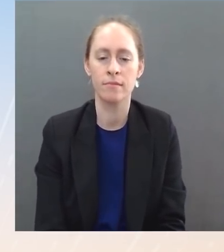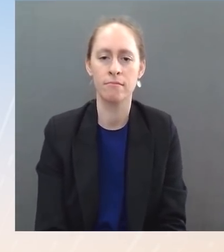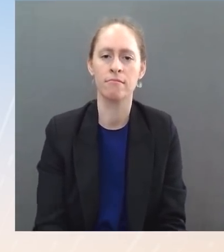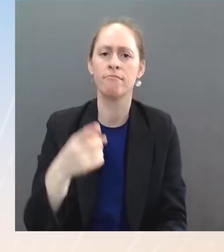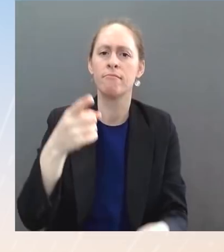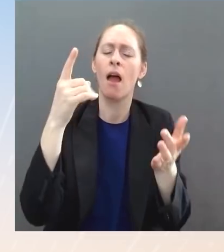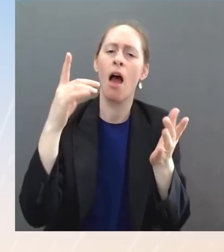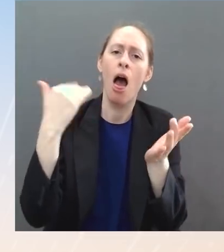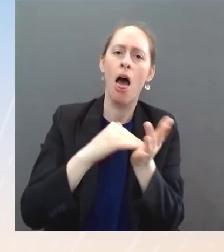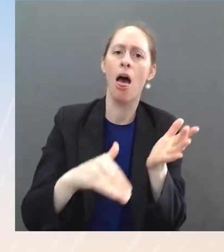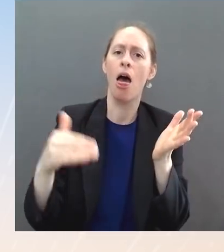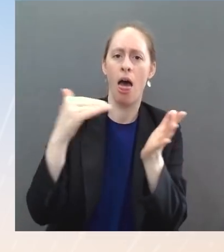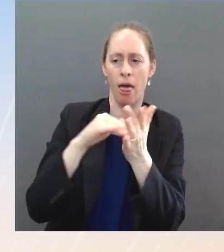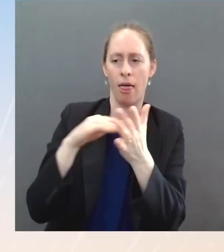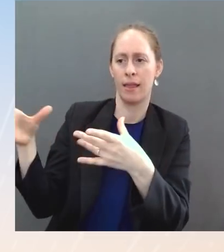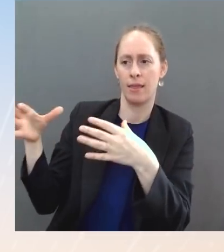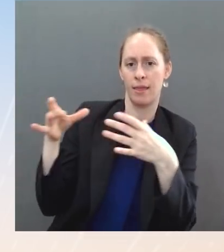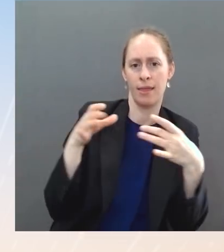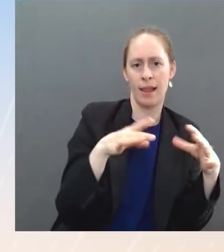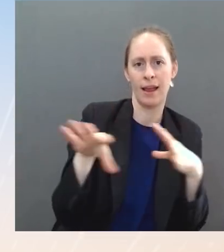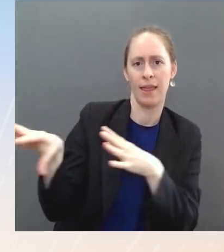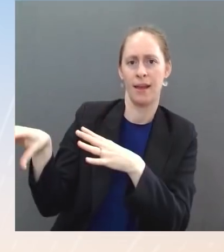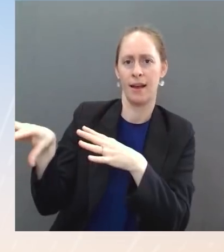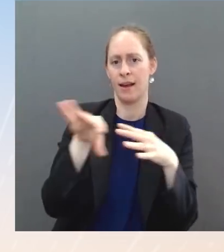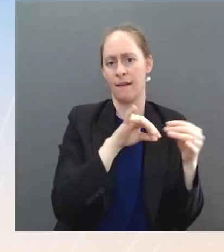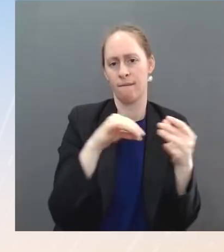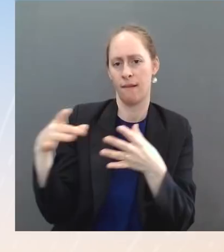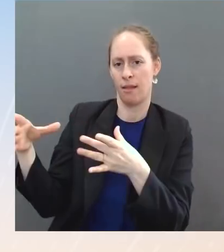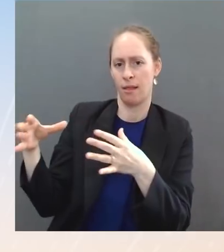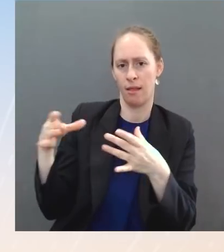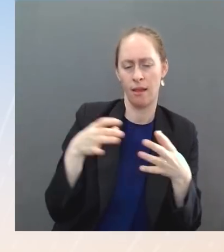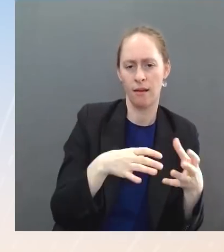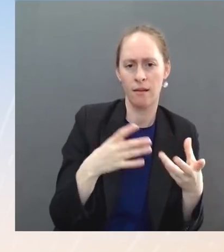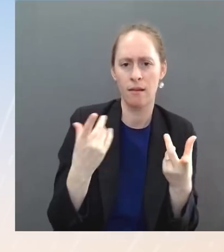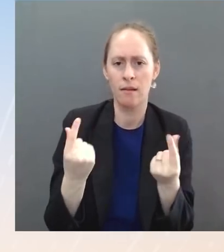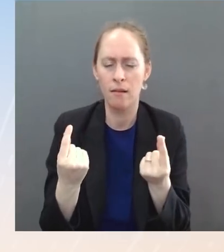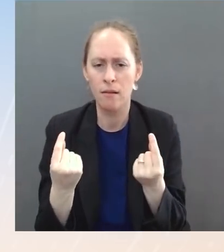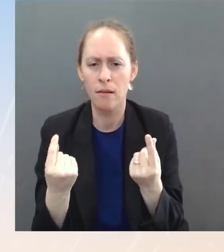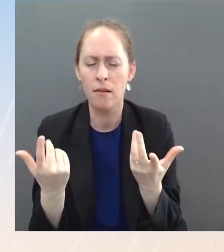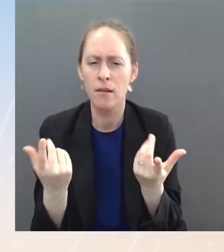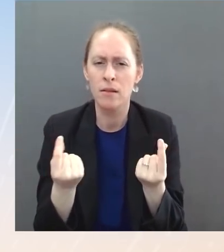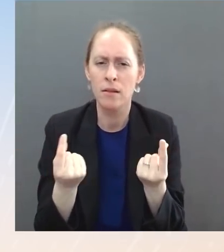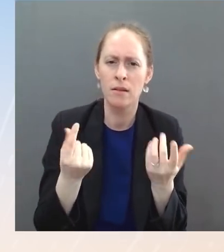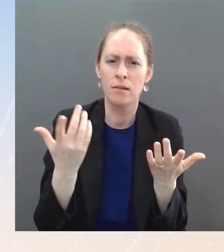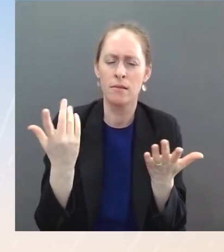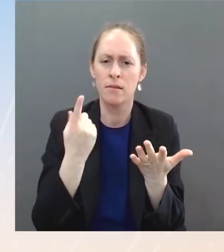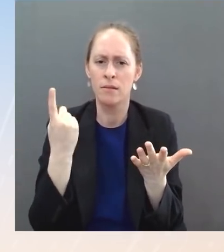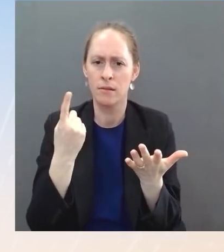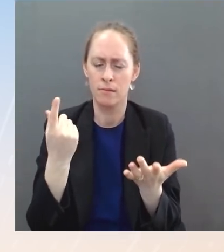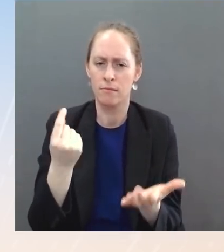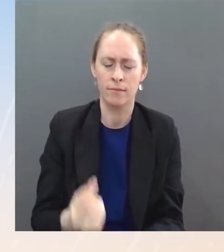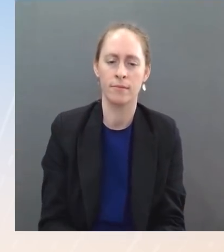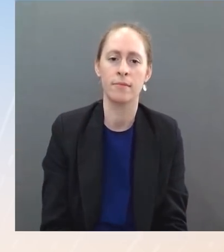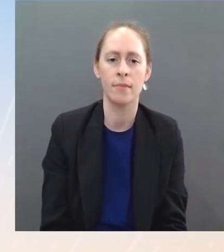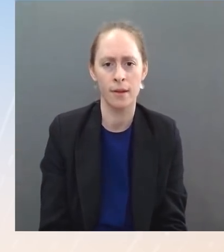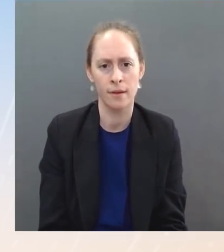the muddy conditions that are on the ground in Ukraine? Mr. Sullivan: The reason I use the phrase "retreat" is just kind of quite simple common sense.